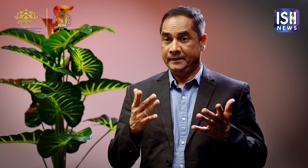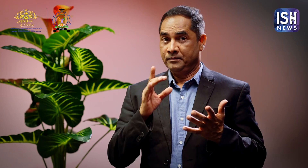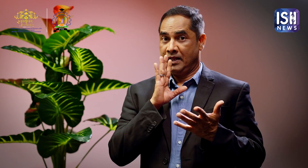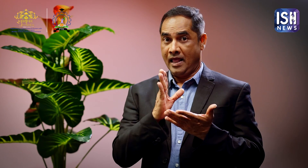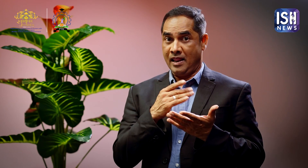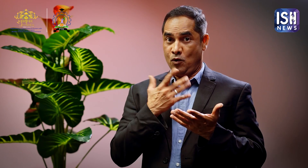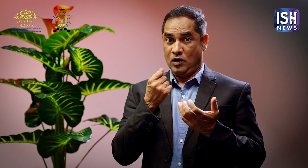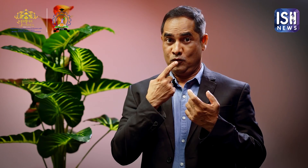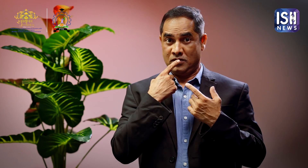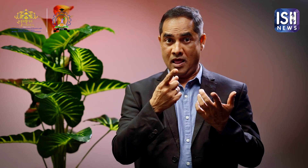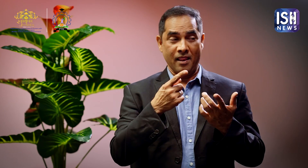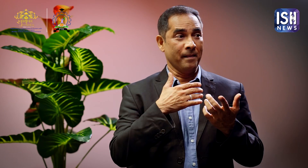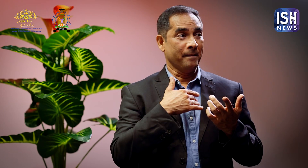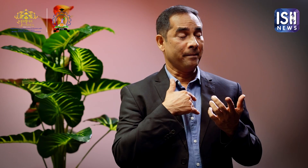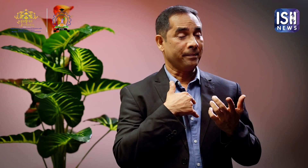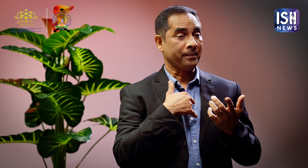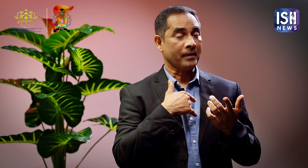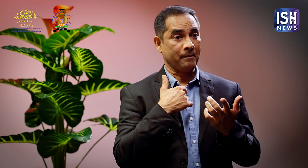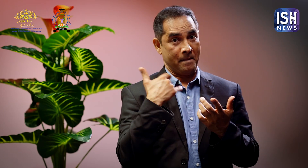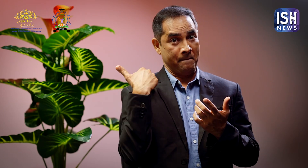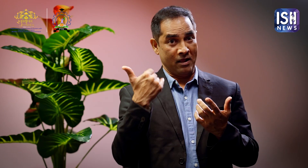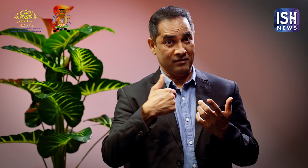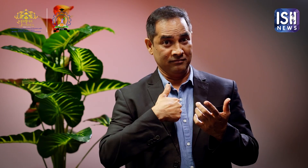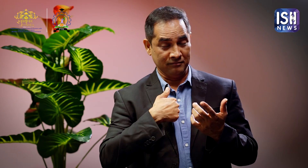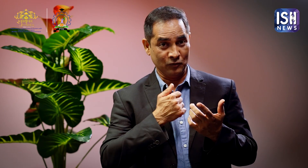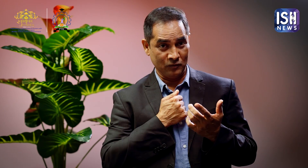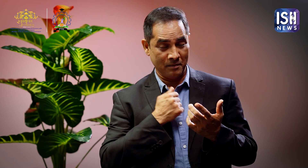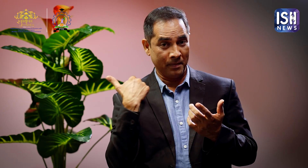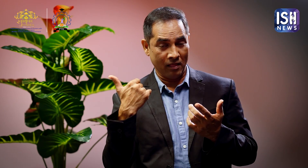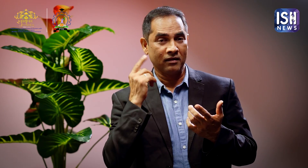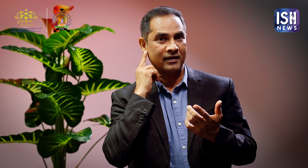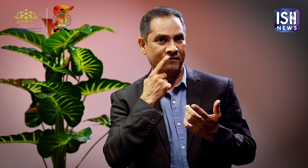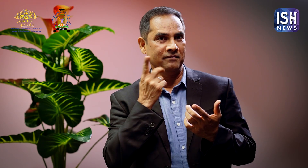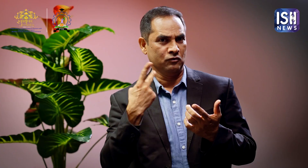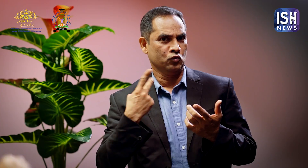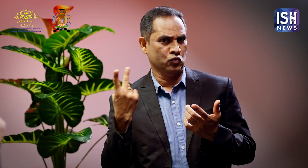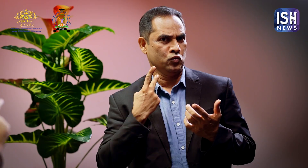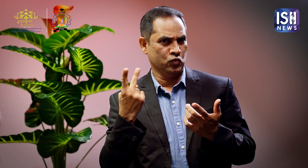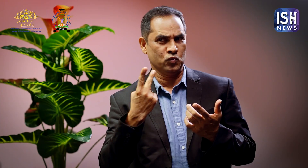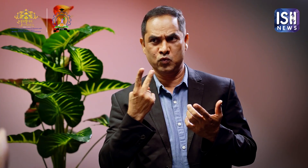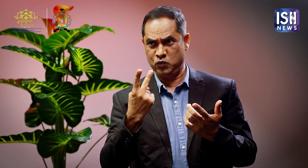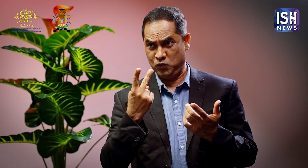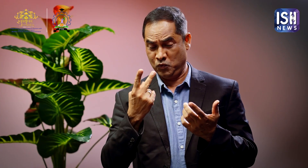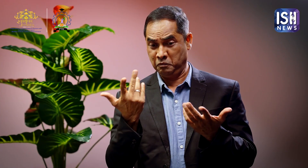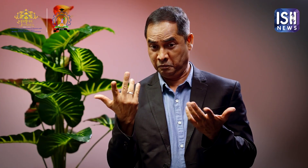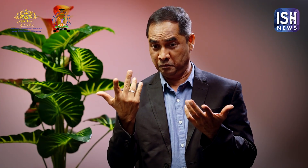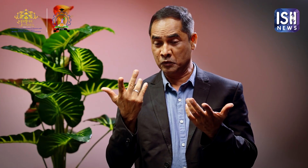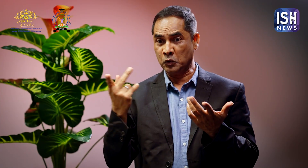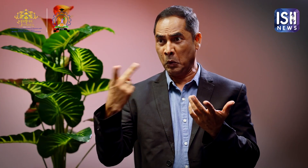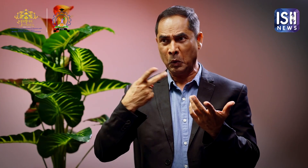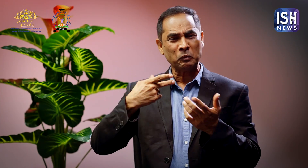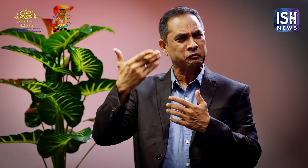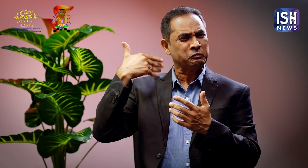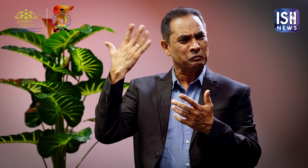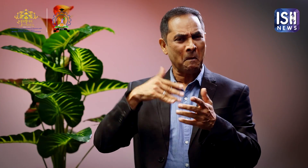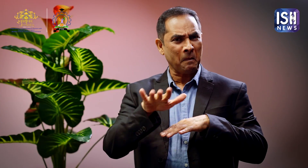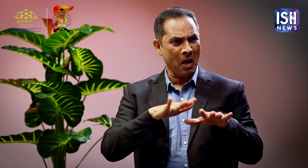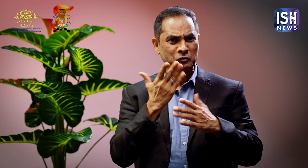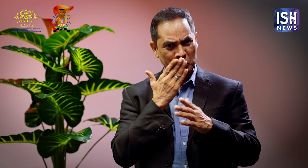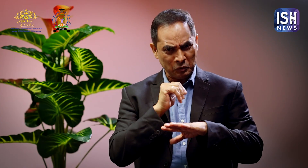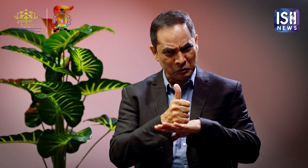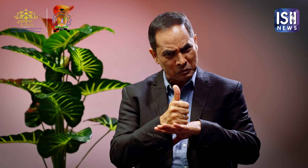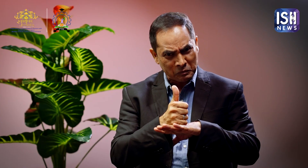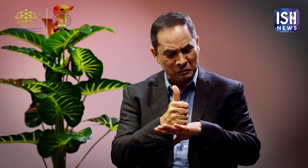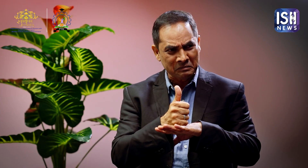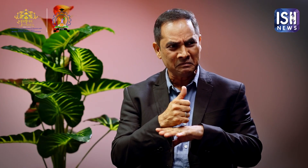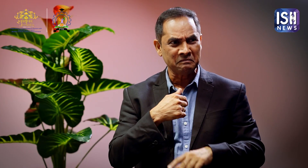Well, I want to share that many years ago, my brother, who is also Deaf, and I planned to establish a school.